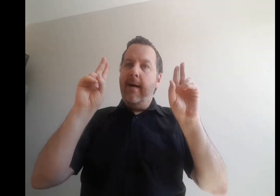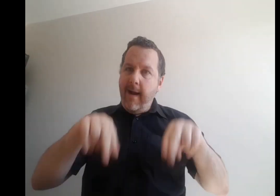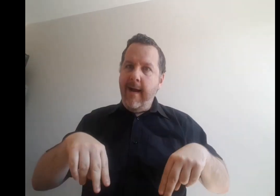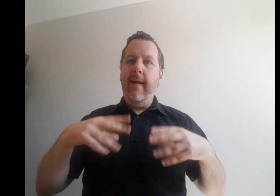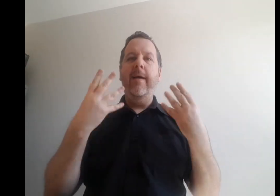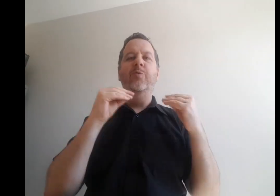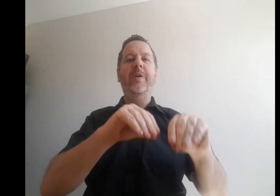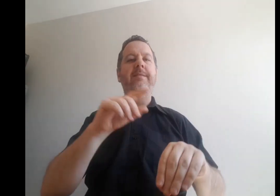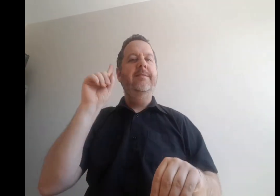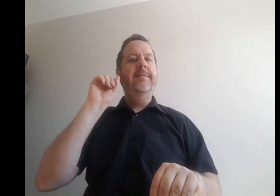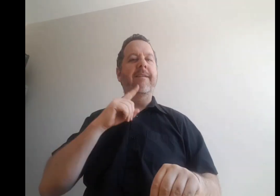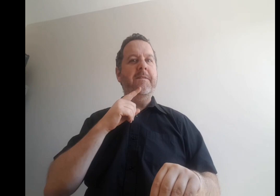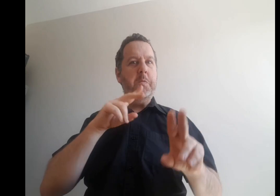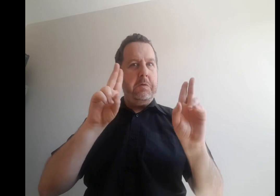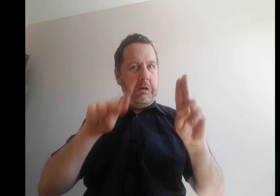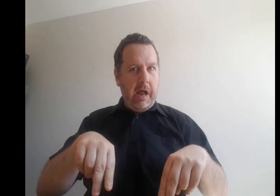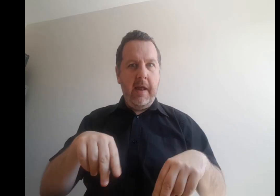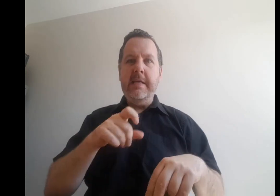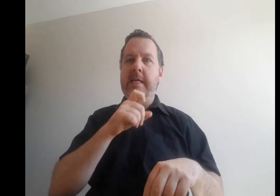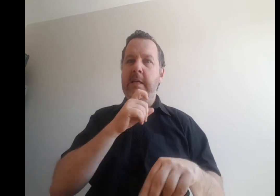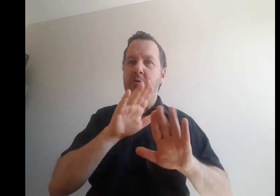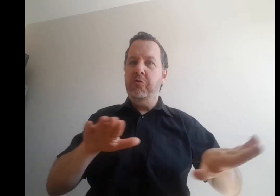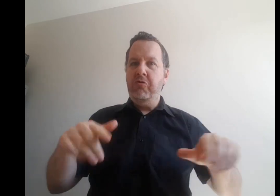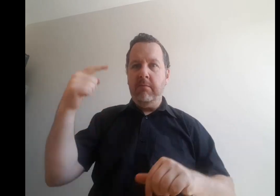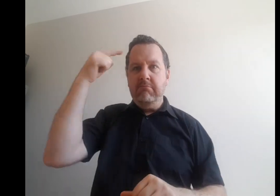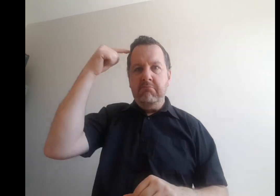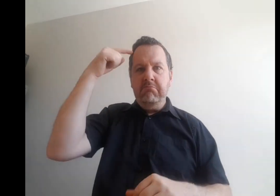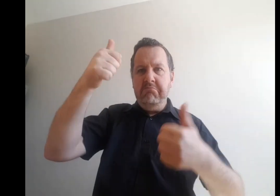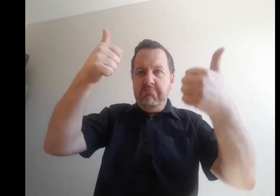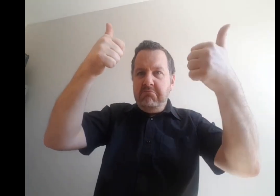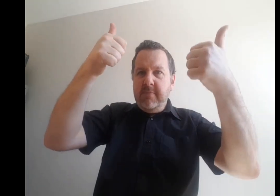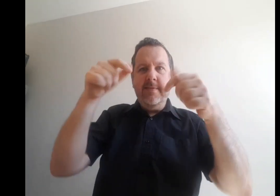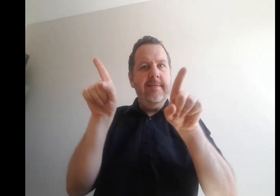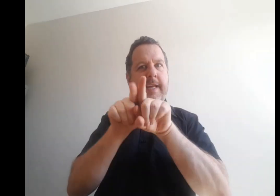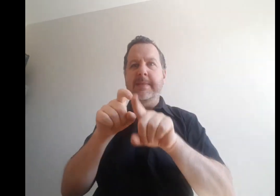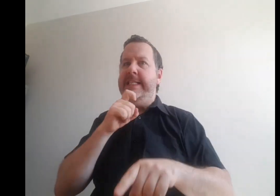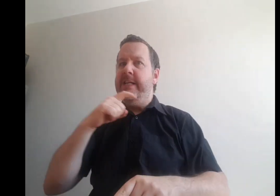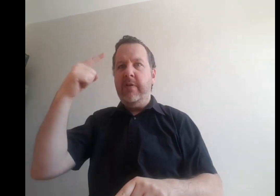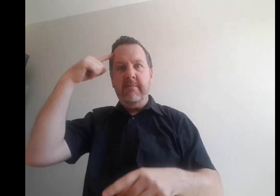that mentally they were every bit as capable as hearing children,